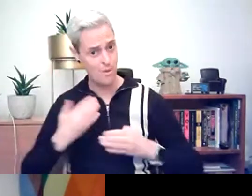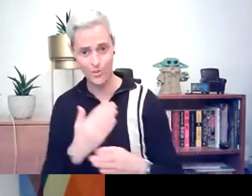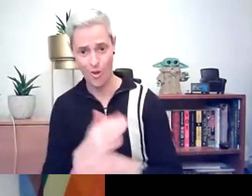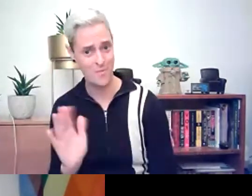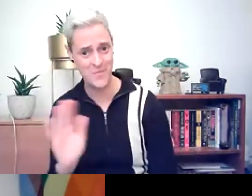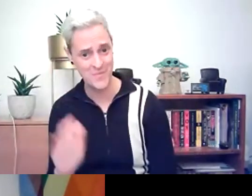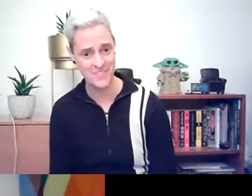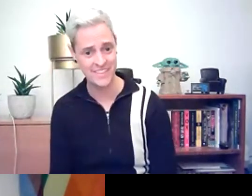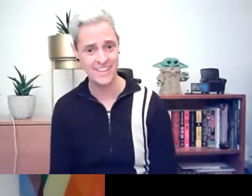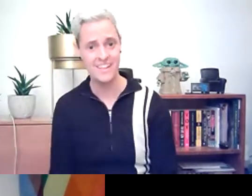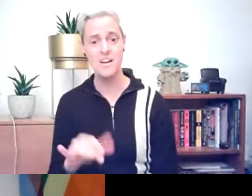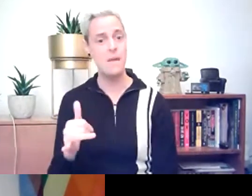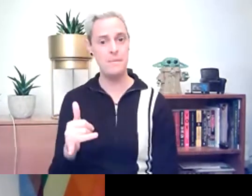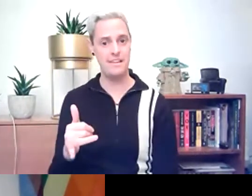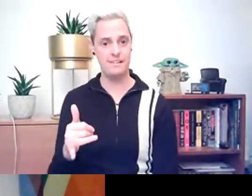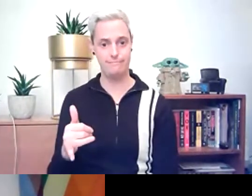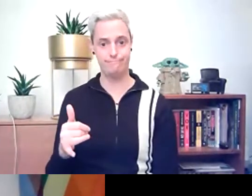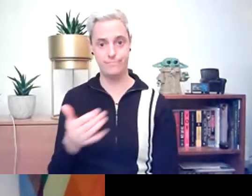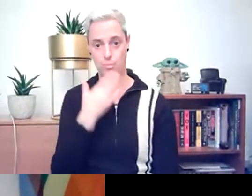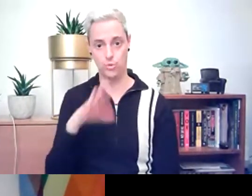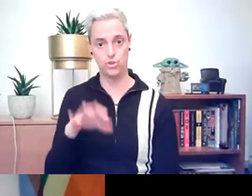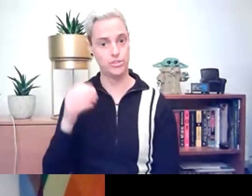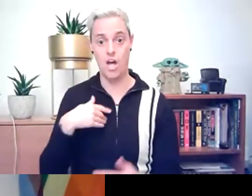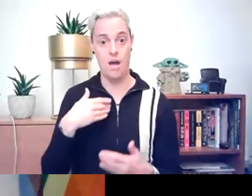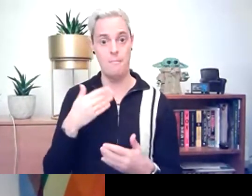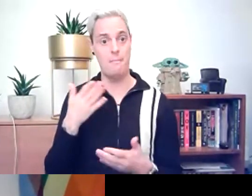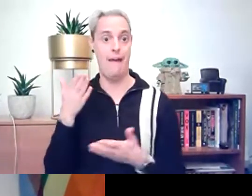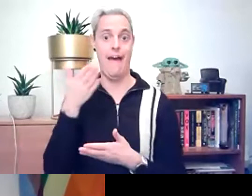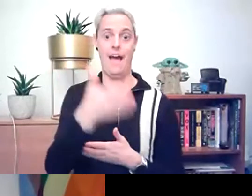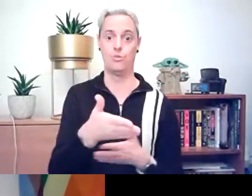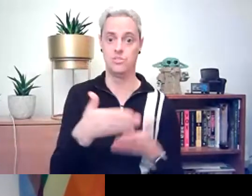for example being visible, or being out but it is not your job to have to bring people